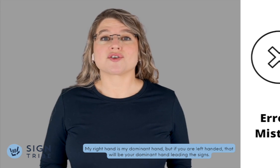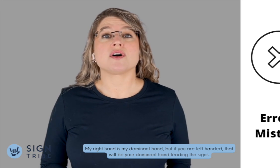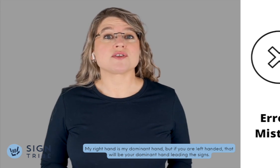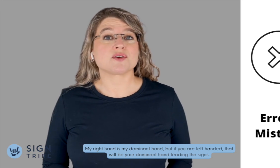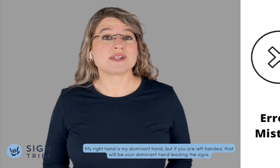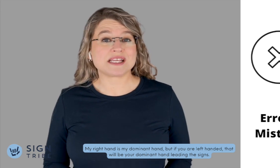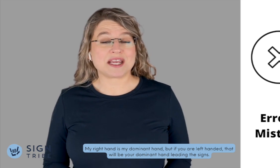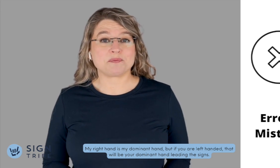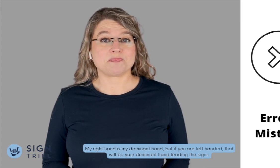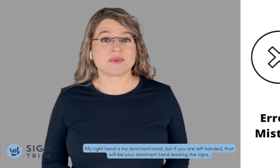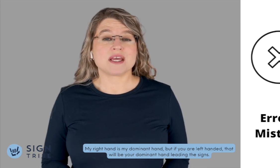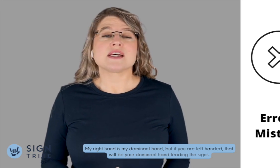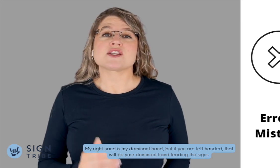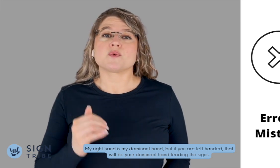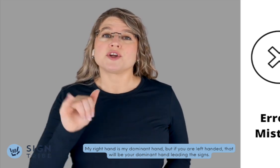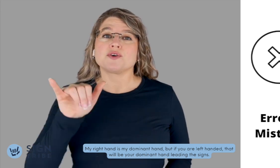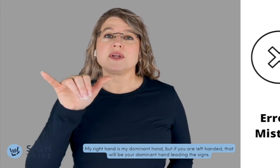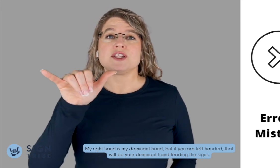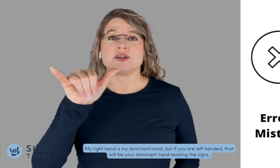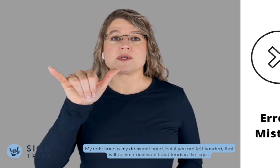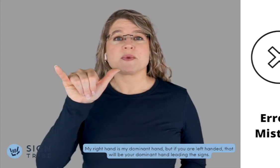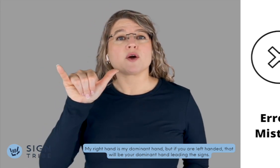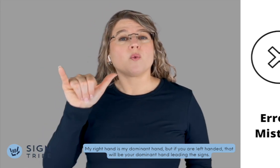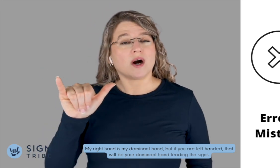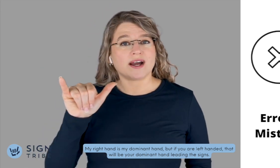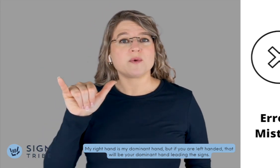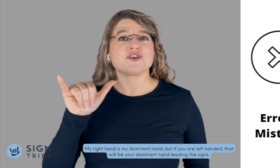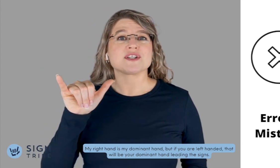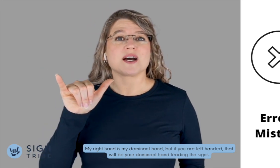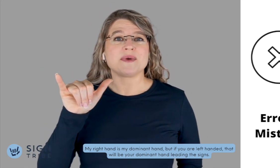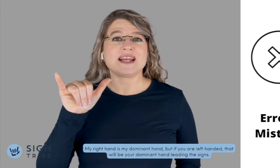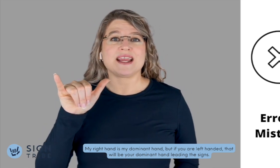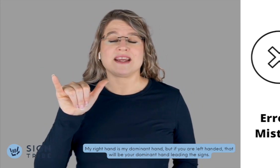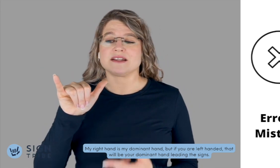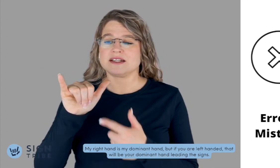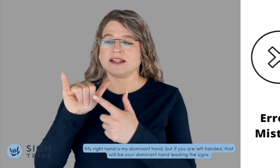are also the same. So what you're going to do is make a Y with your dominant hand and